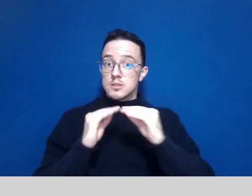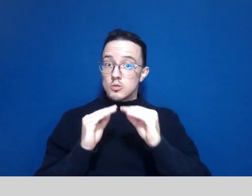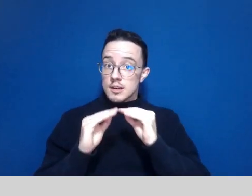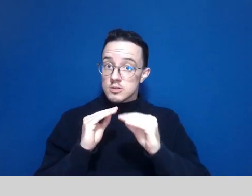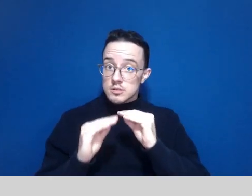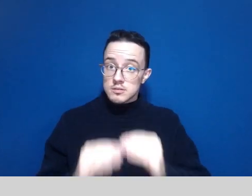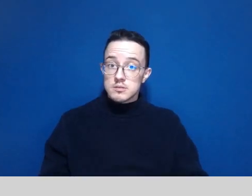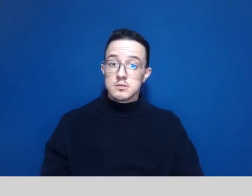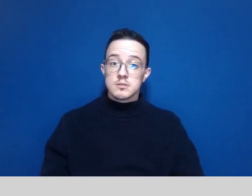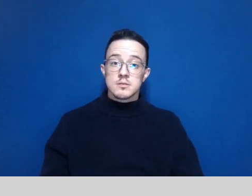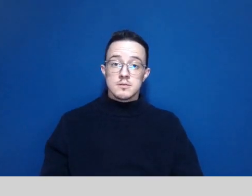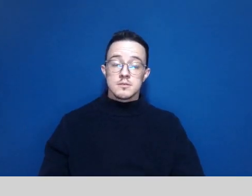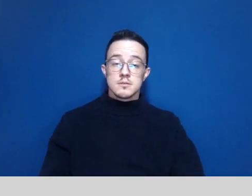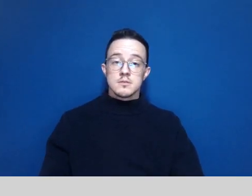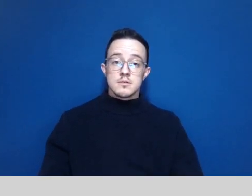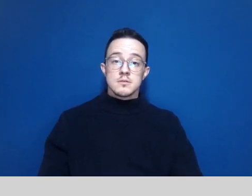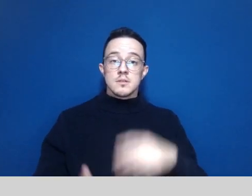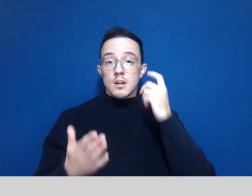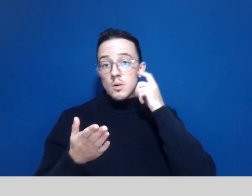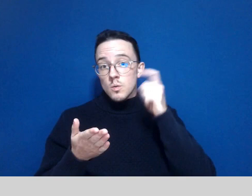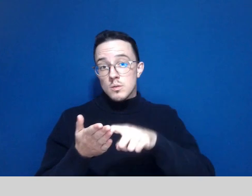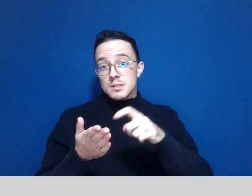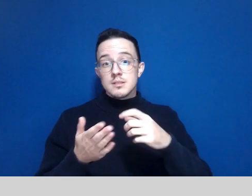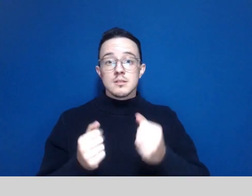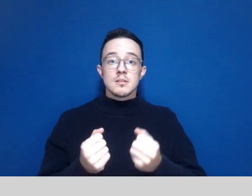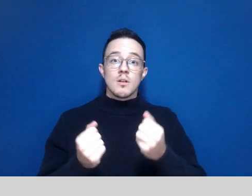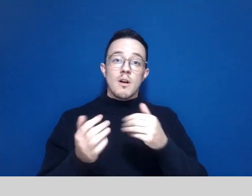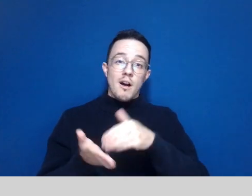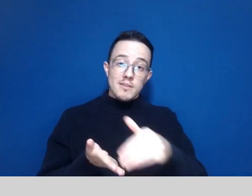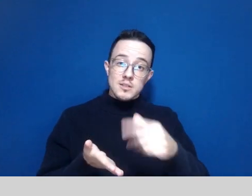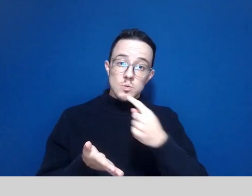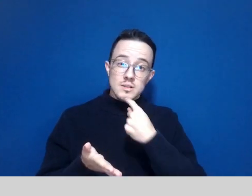This is great for any type of accent correction.